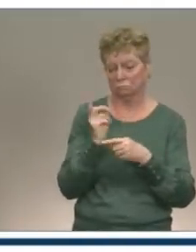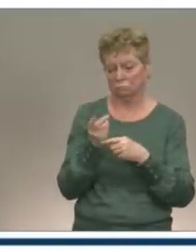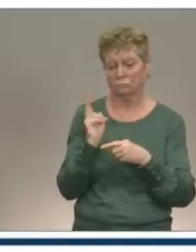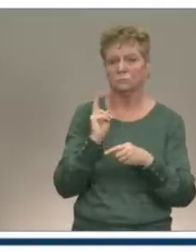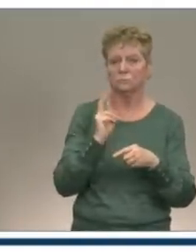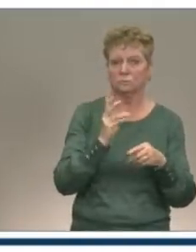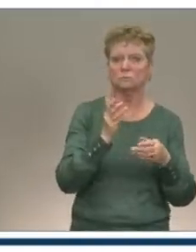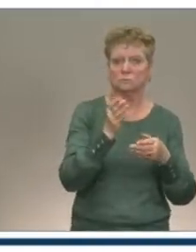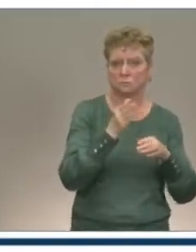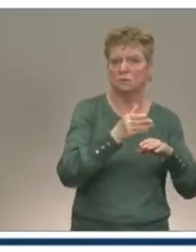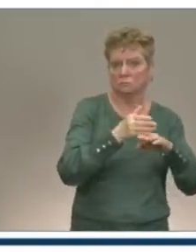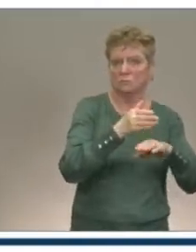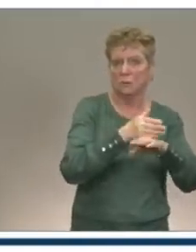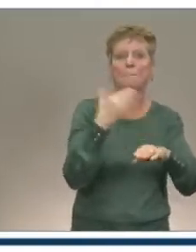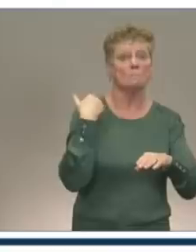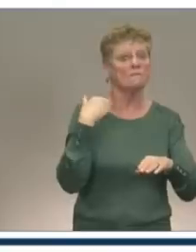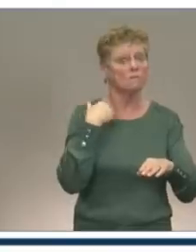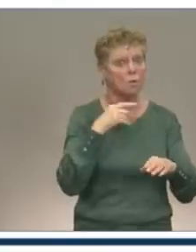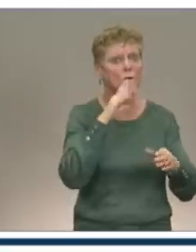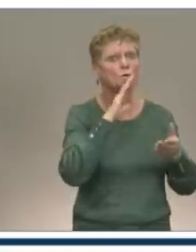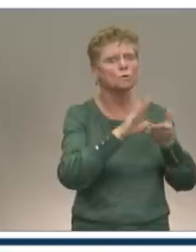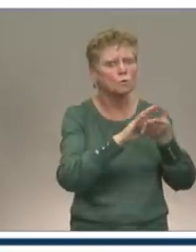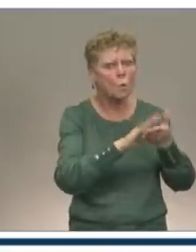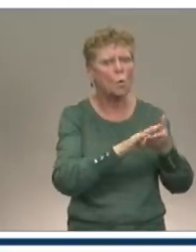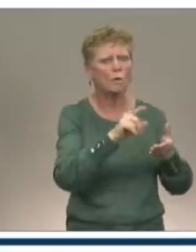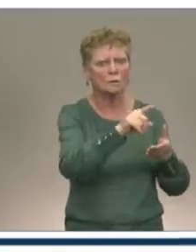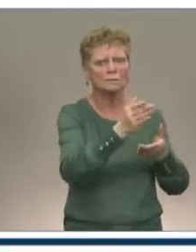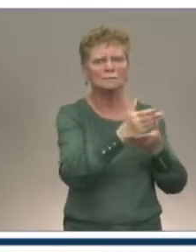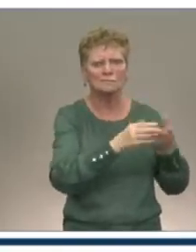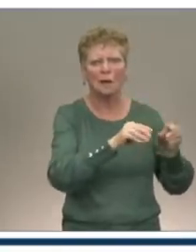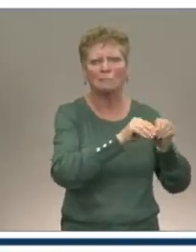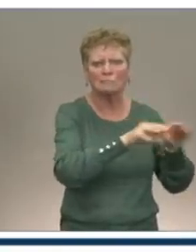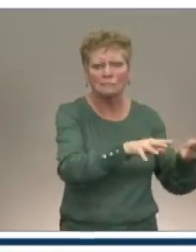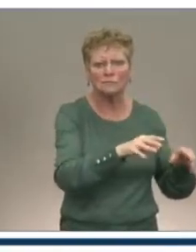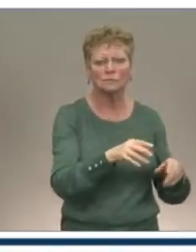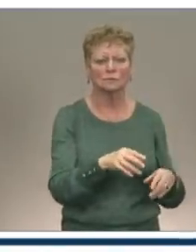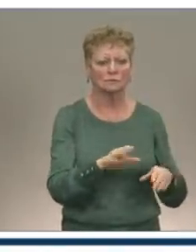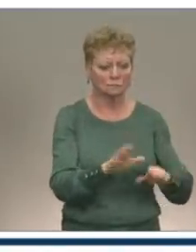of schools in that east hance corridor and many of the cases were five to eleven year olds and